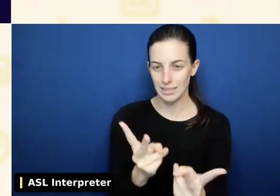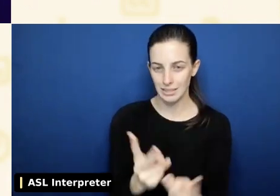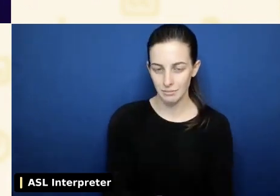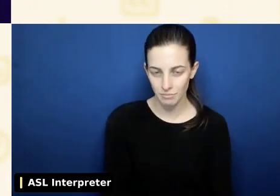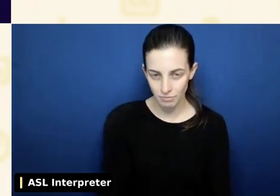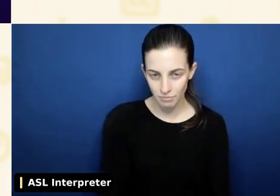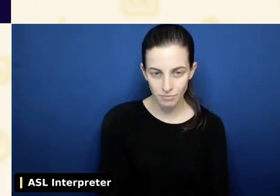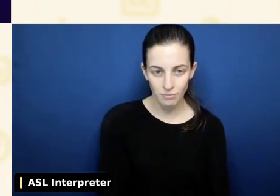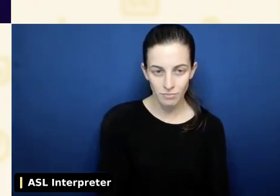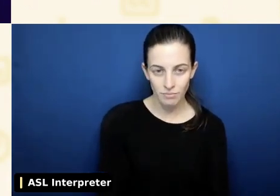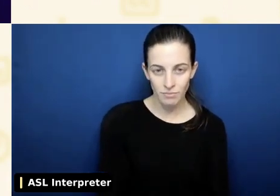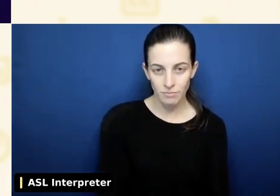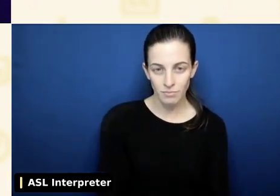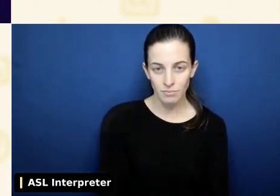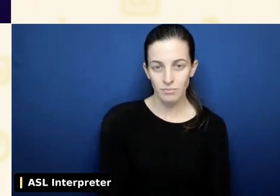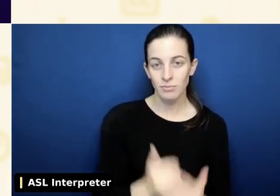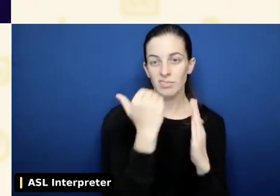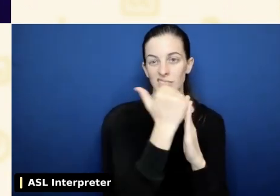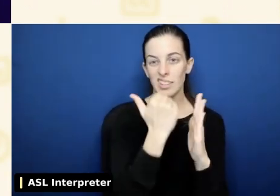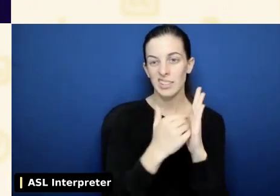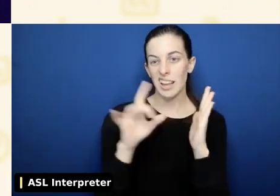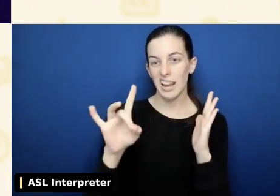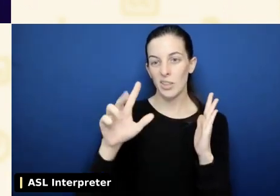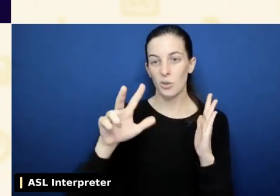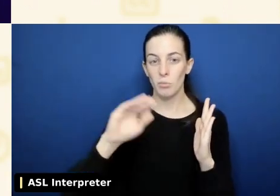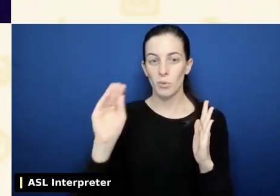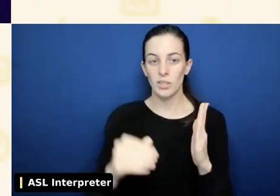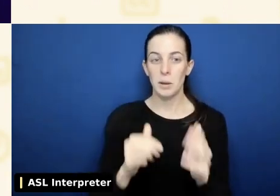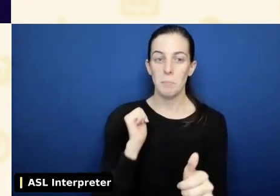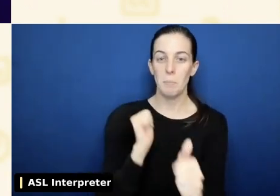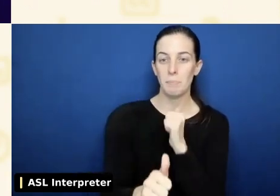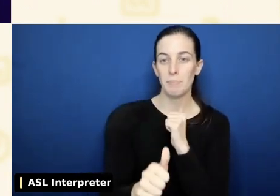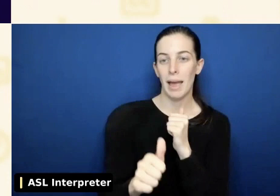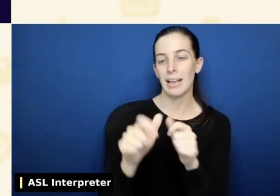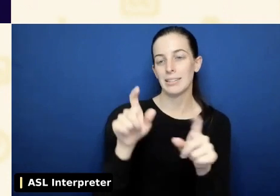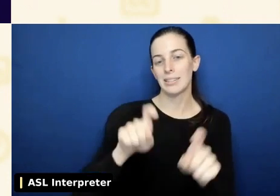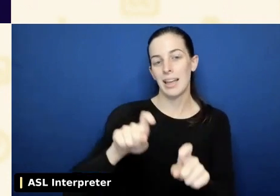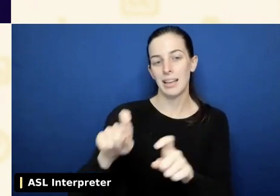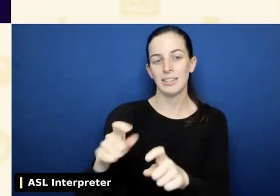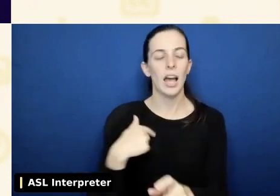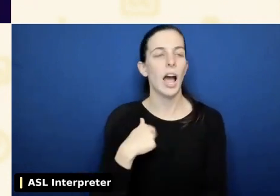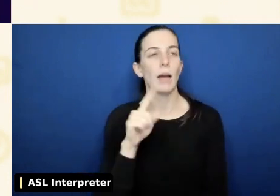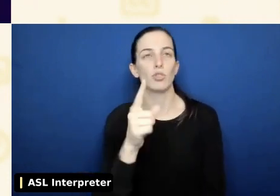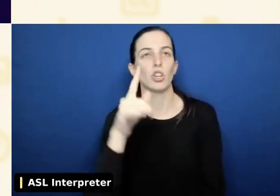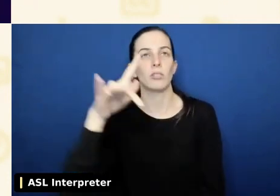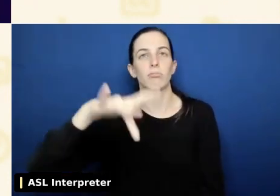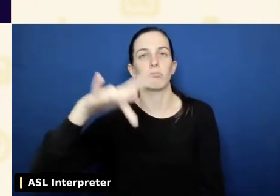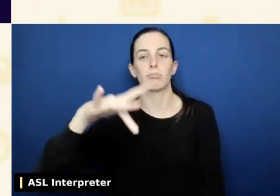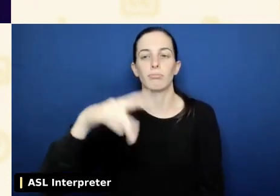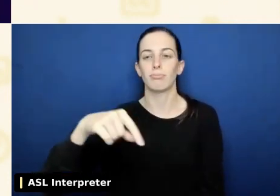[Screen Reader Voice] I'm just pressing down arrow here just to navigate through the static text.